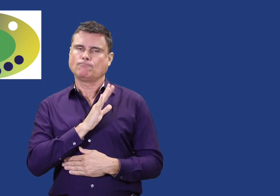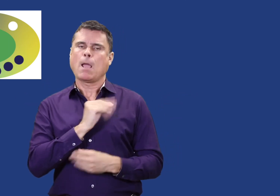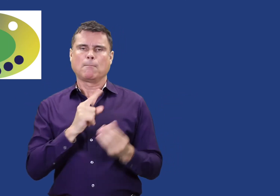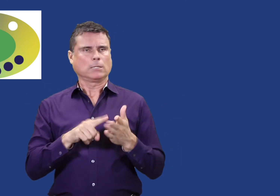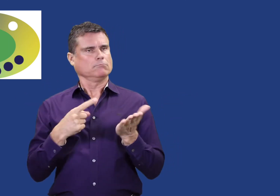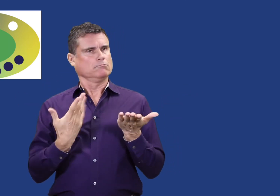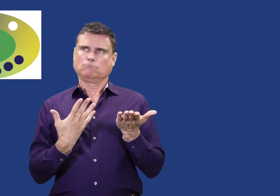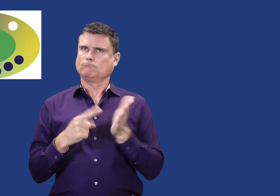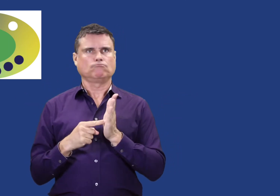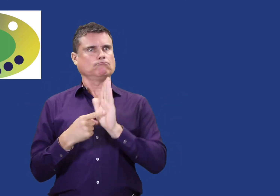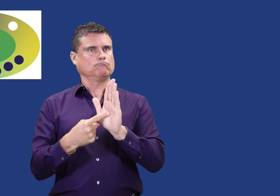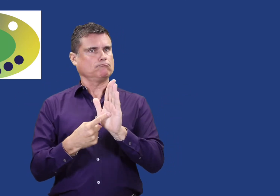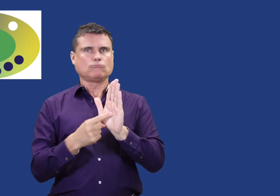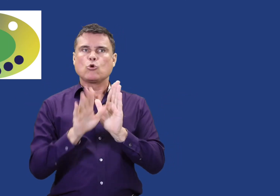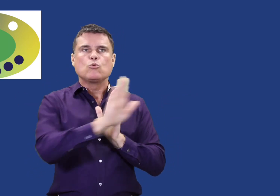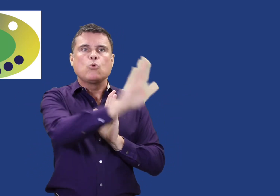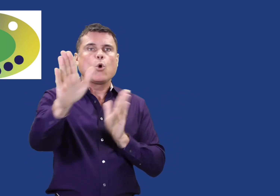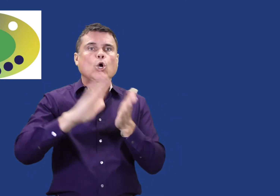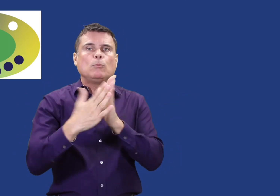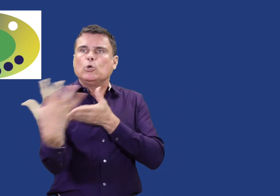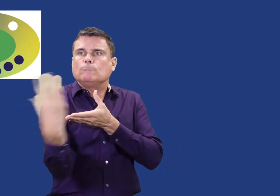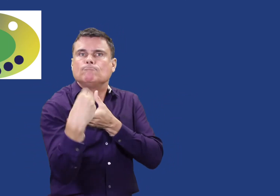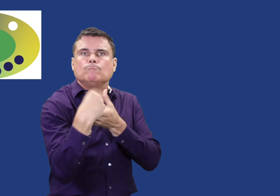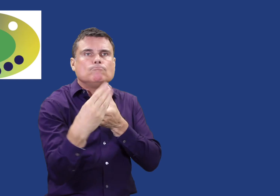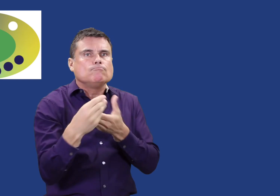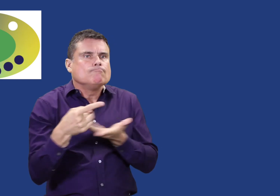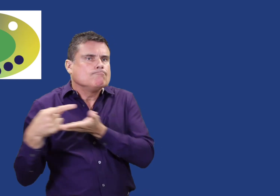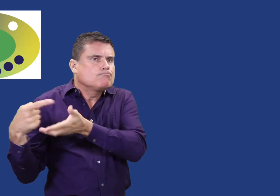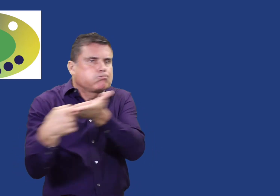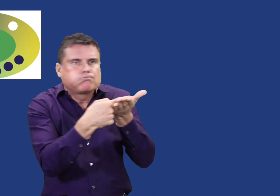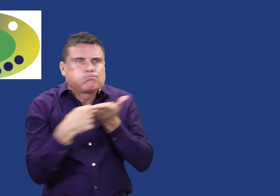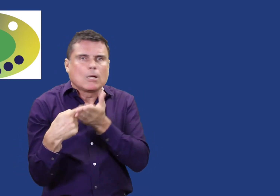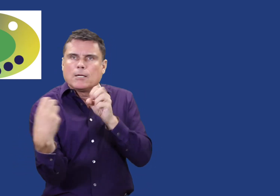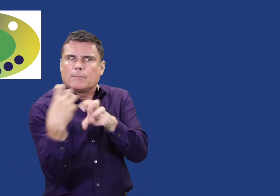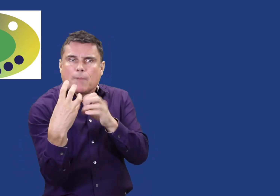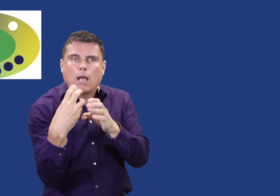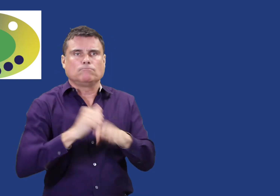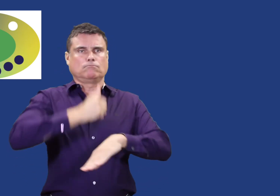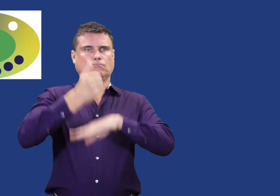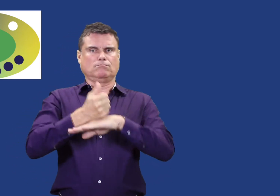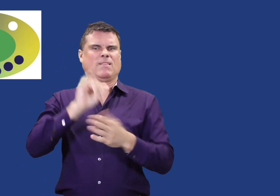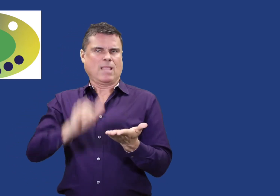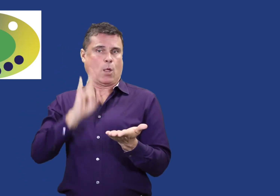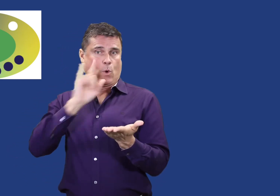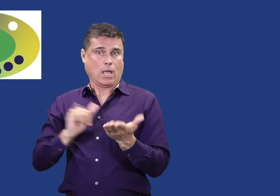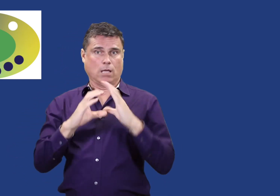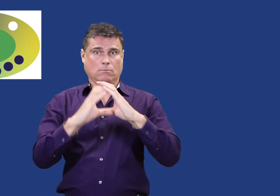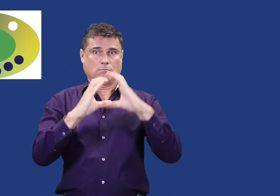AND REPRESENTS COMMUNITY INPUT